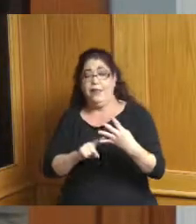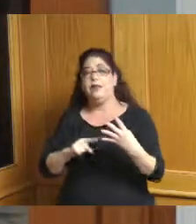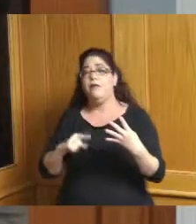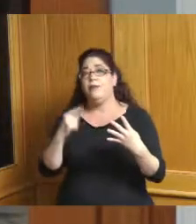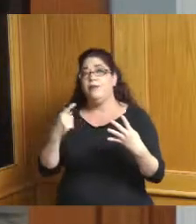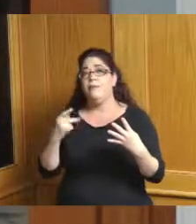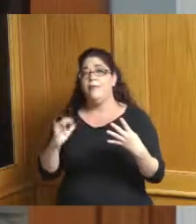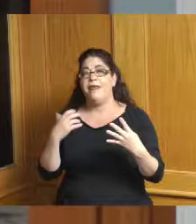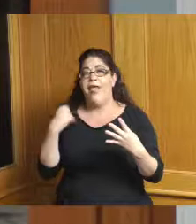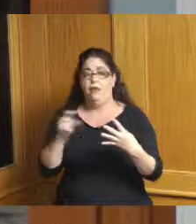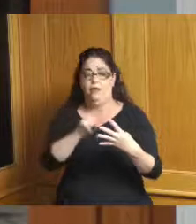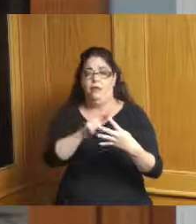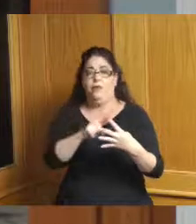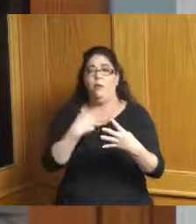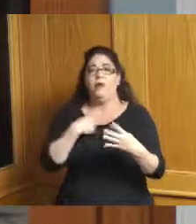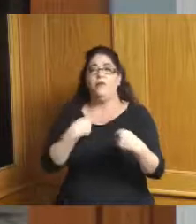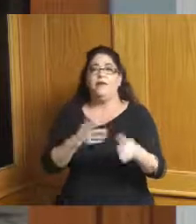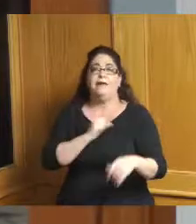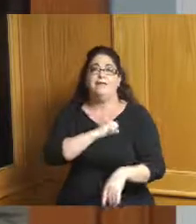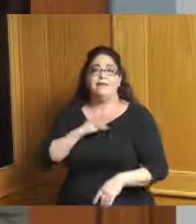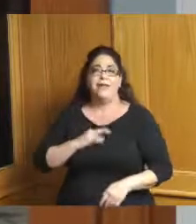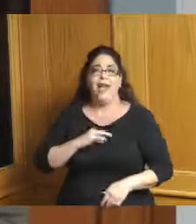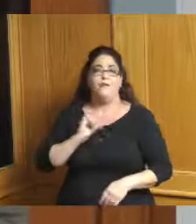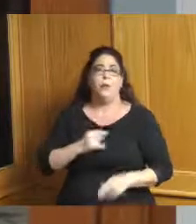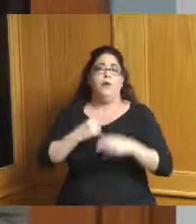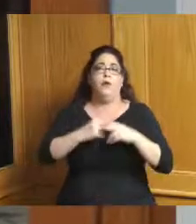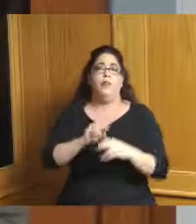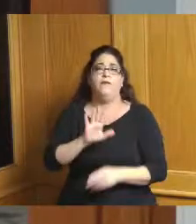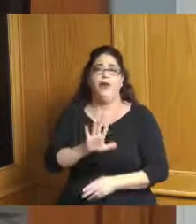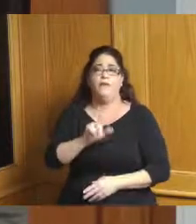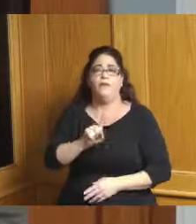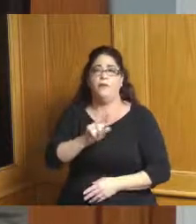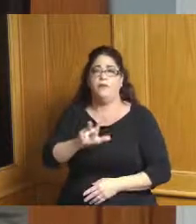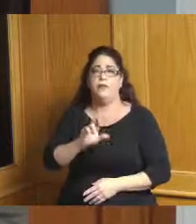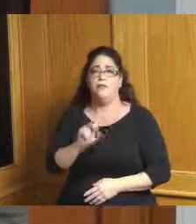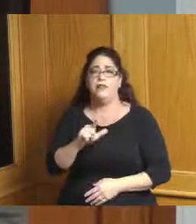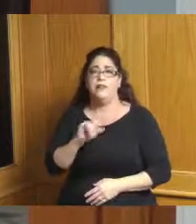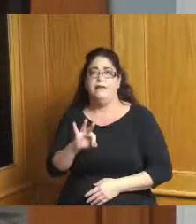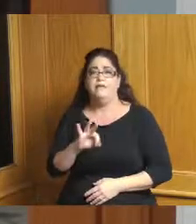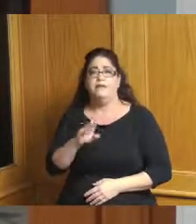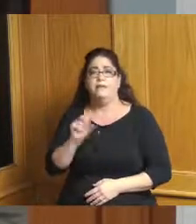we're providing staffing for the 513 relief bus and these units are able to go anywhere and so